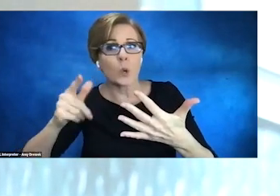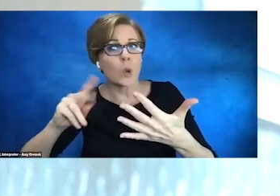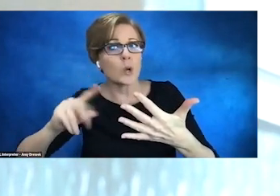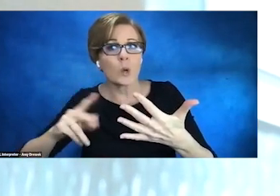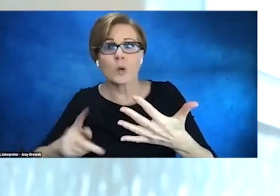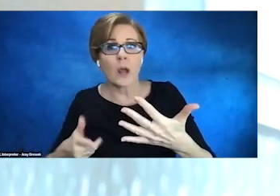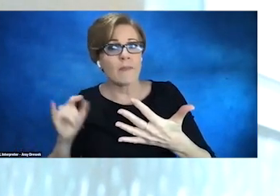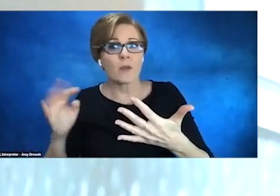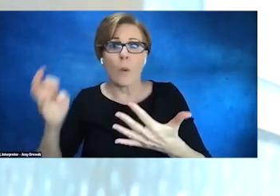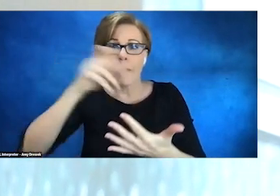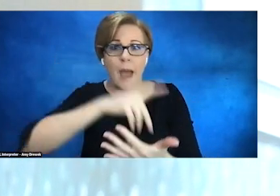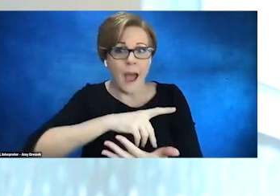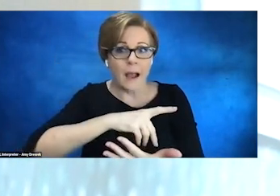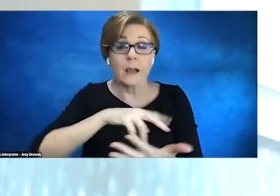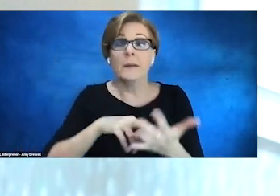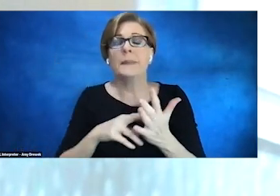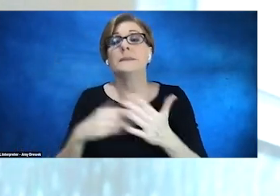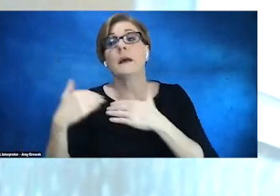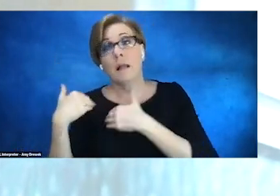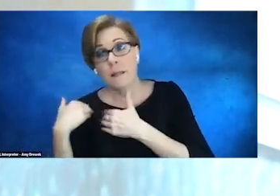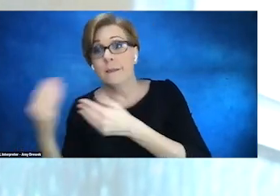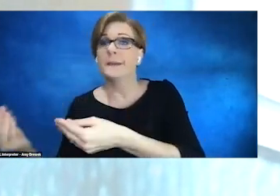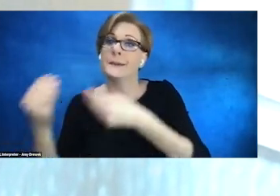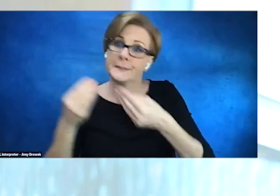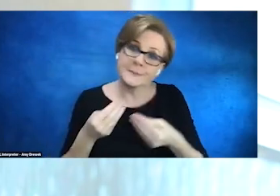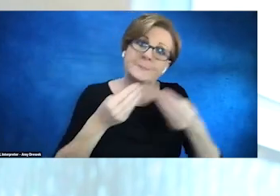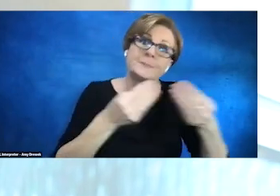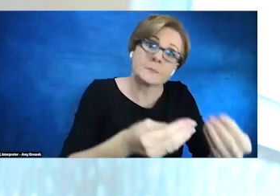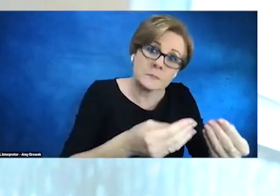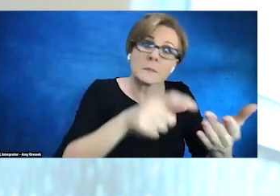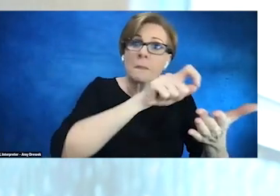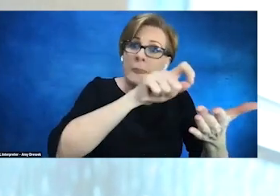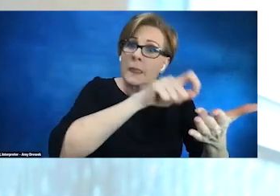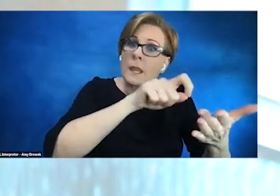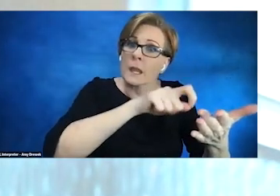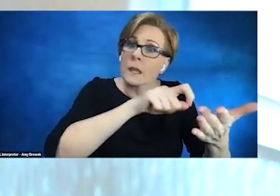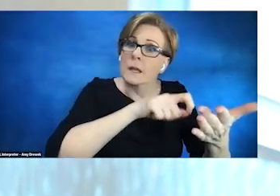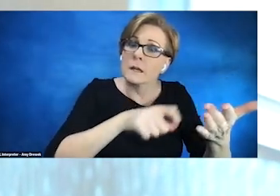that aren't completed sufficiently but then that's going to require the voter to take another step